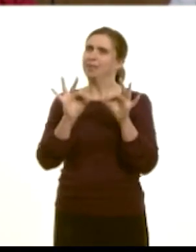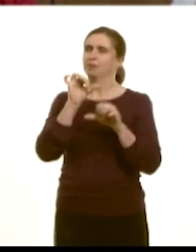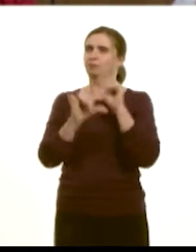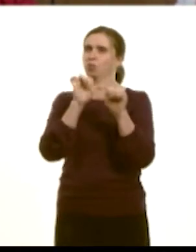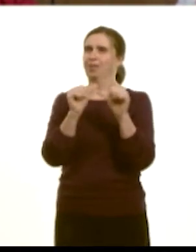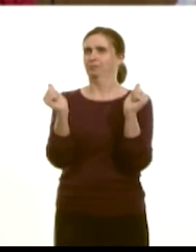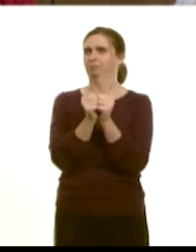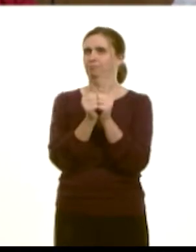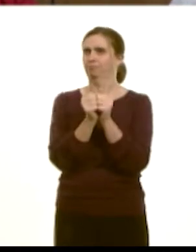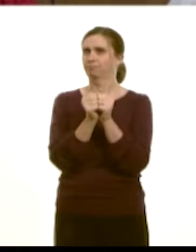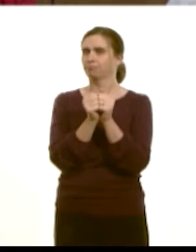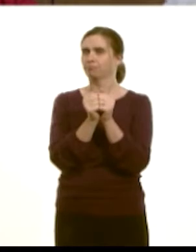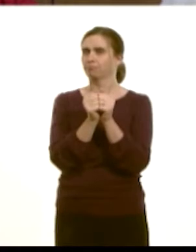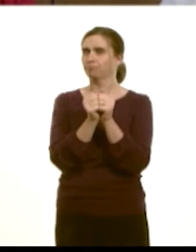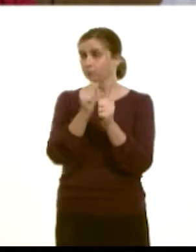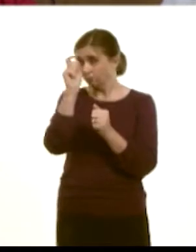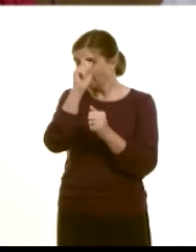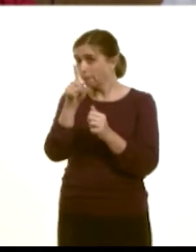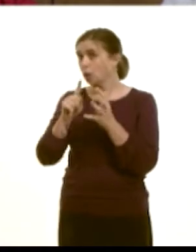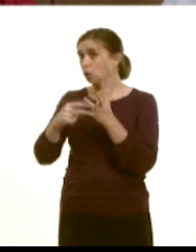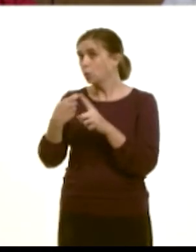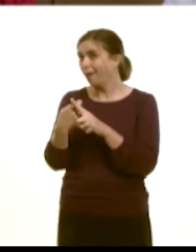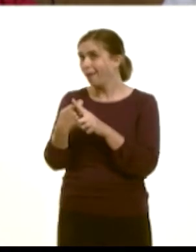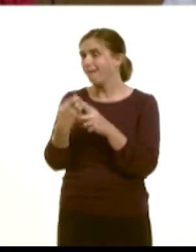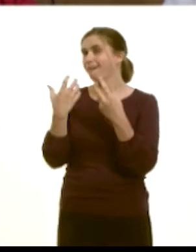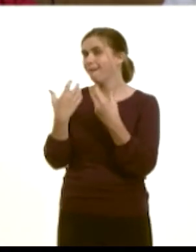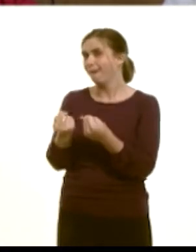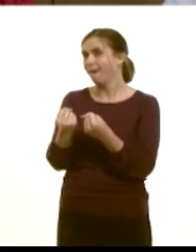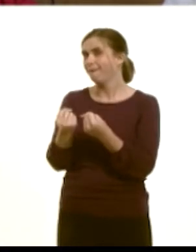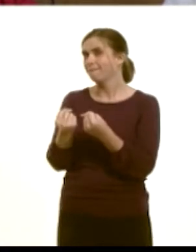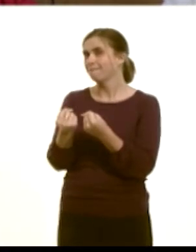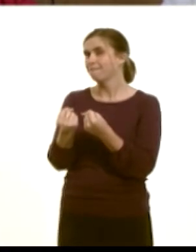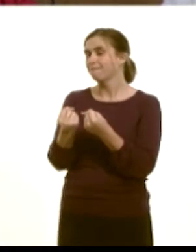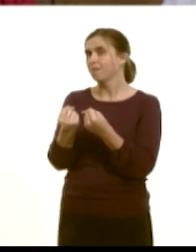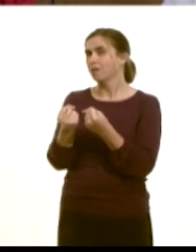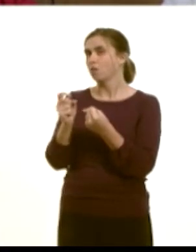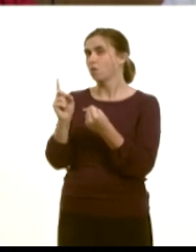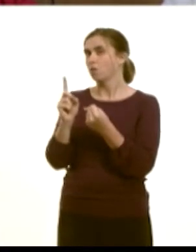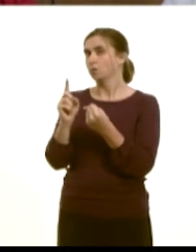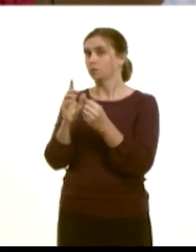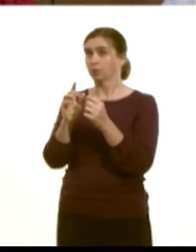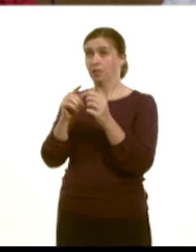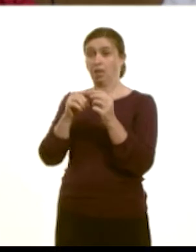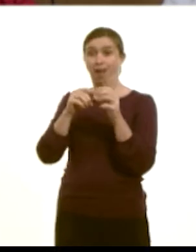process, let us remember that the UK has a large, open land border with the Republic of Ireland.